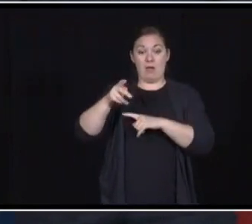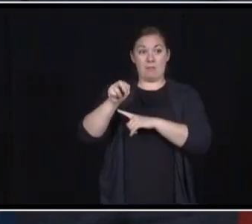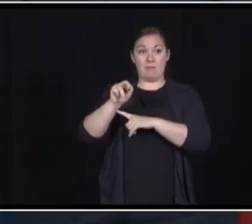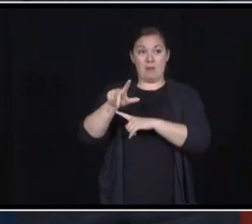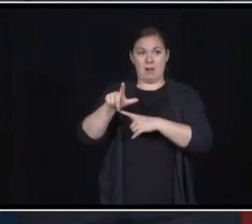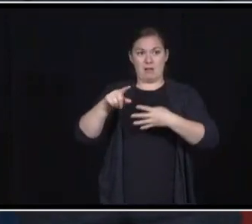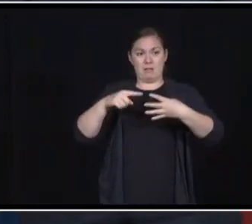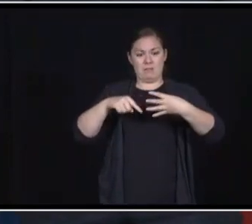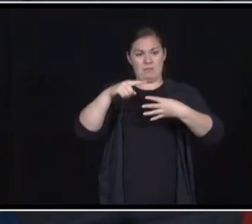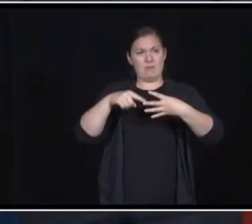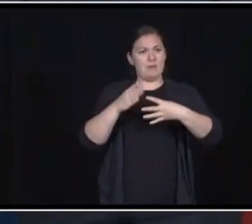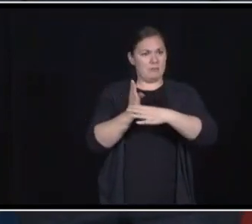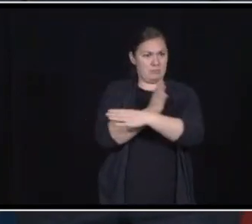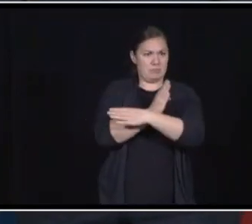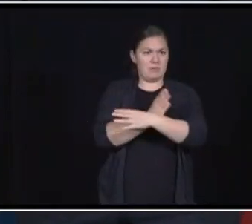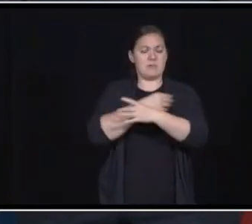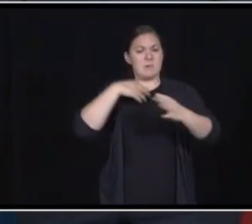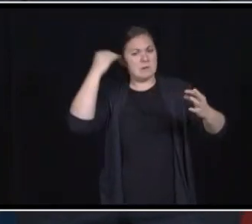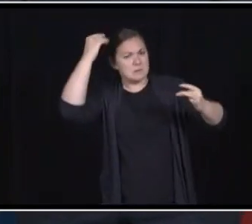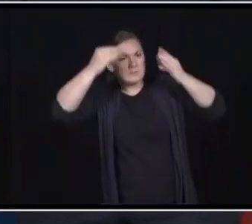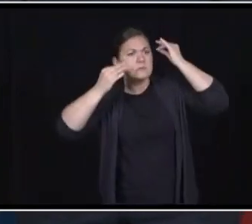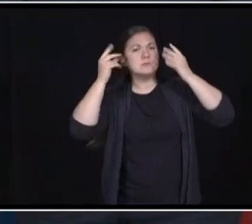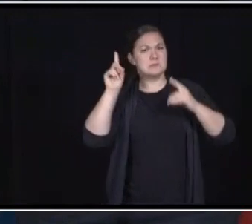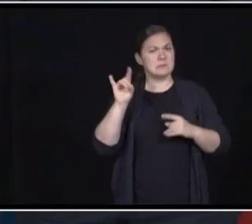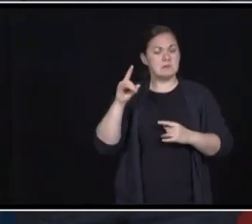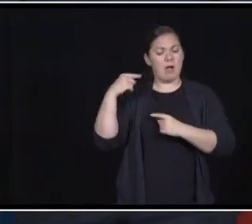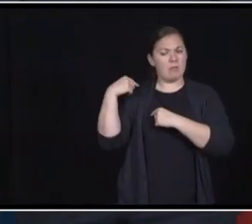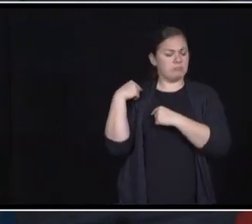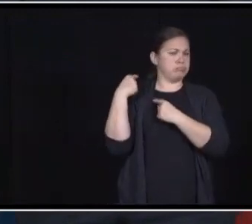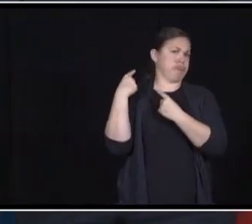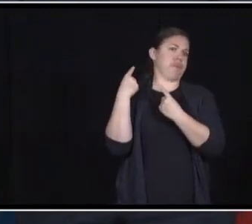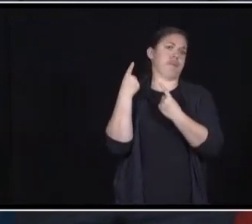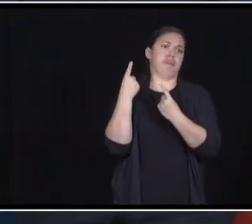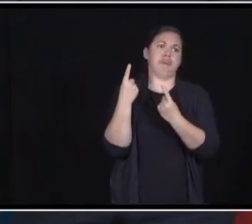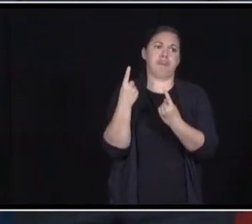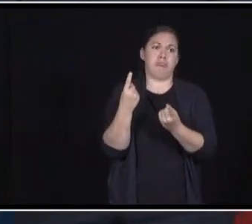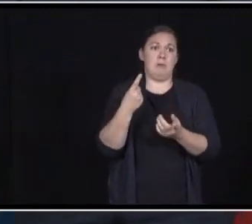I believe first of all, our guidelines came out of the first week of April.